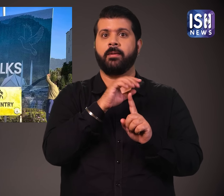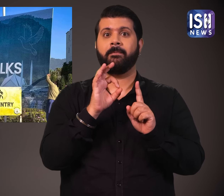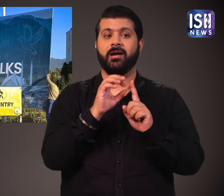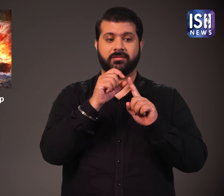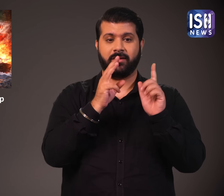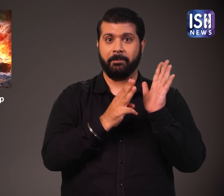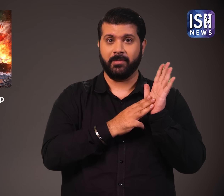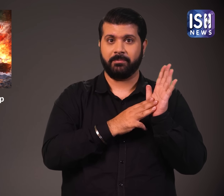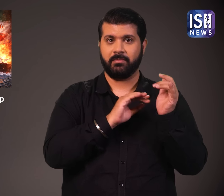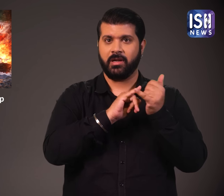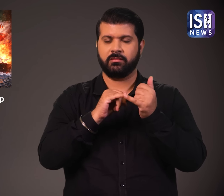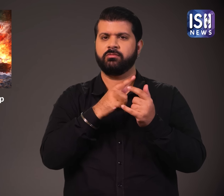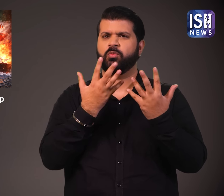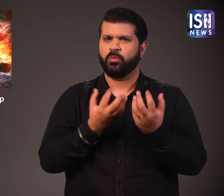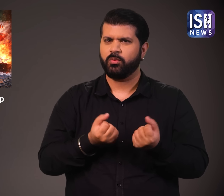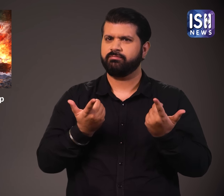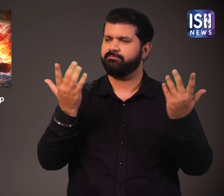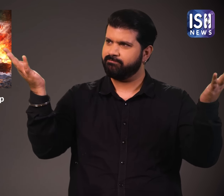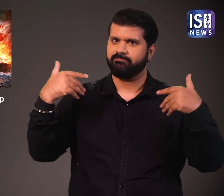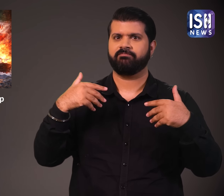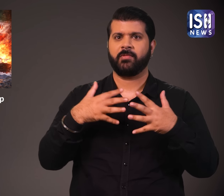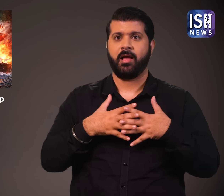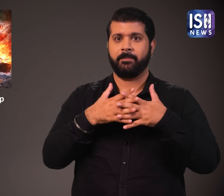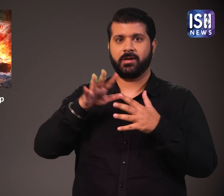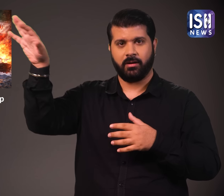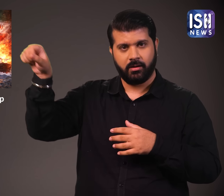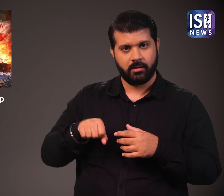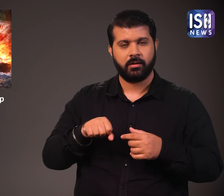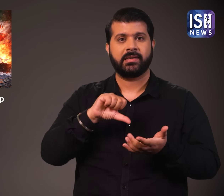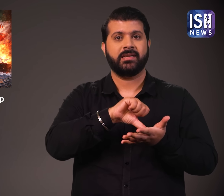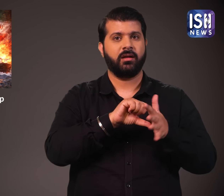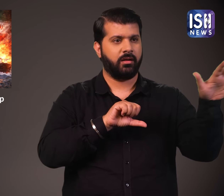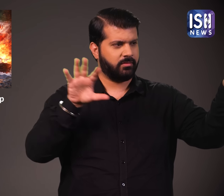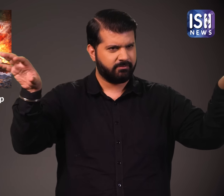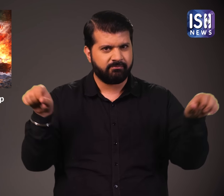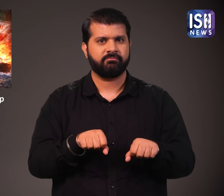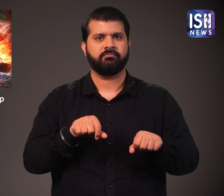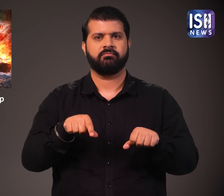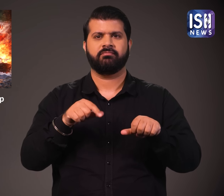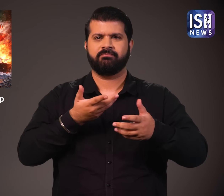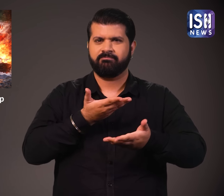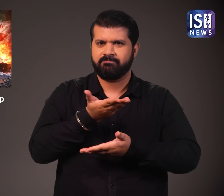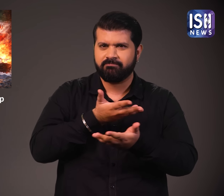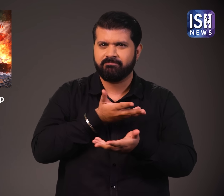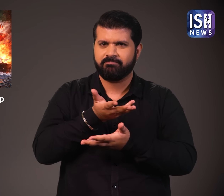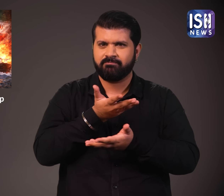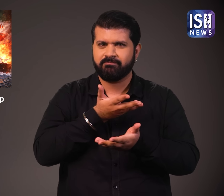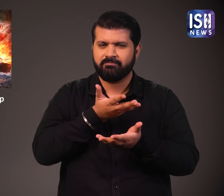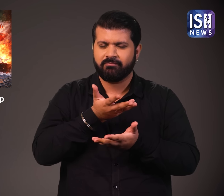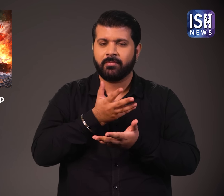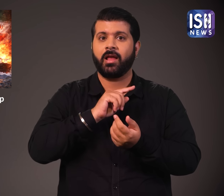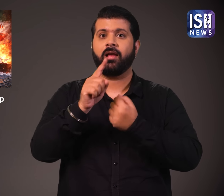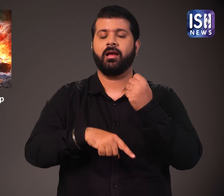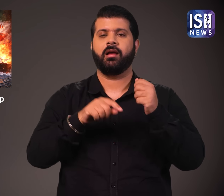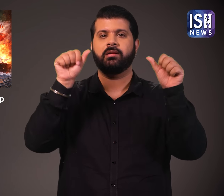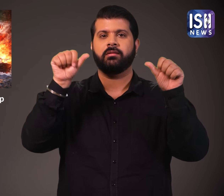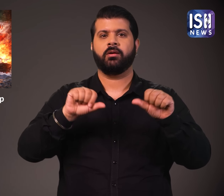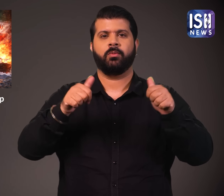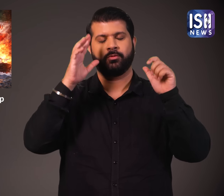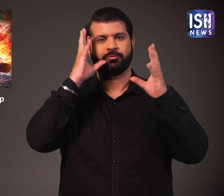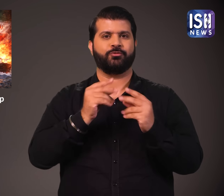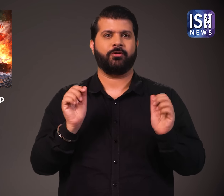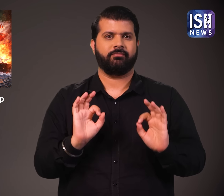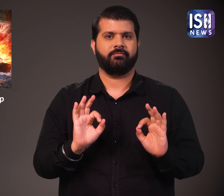Pakistan PM Shehbaz Sharif invited the U.S. and Iran for discussions to try and reach a peace agreement.